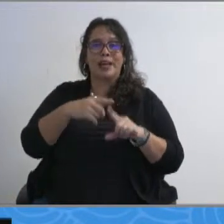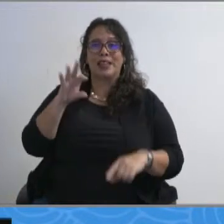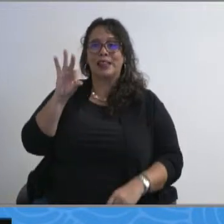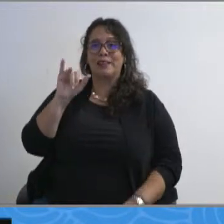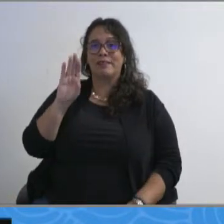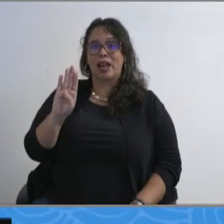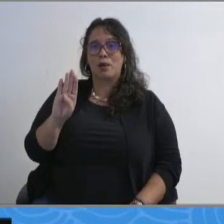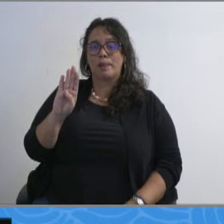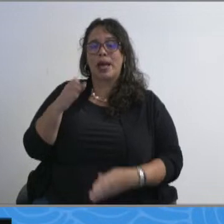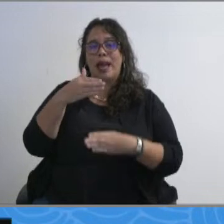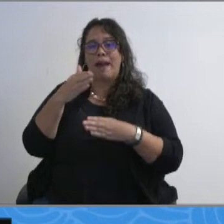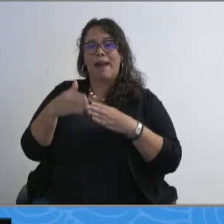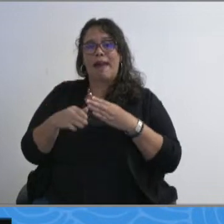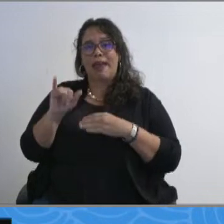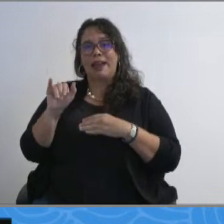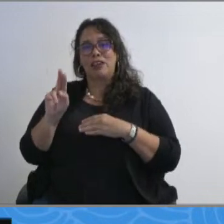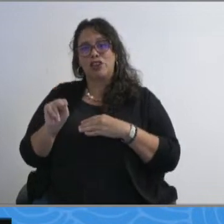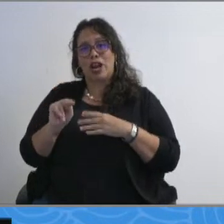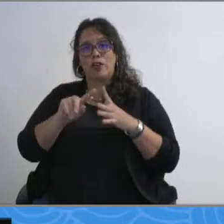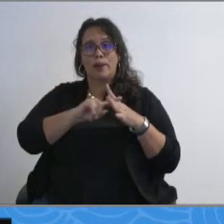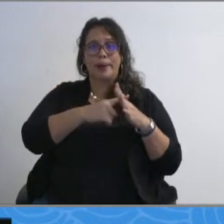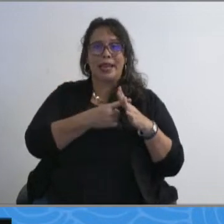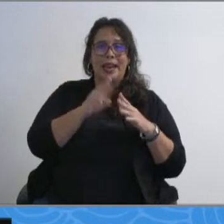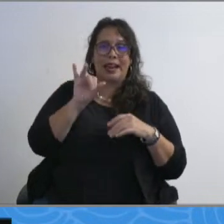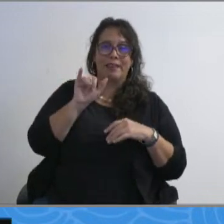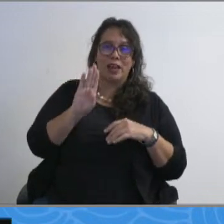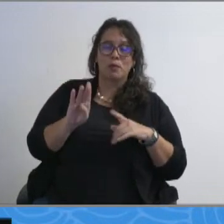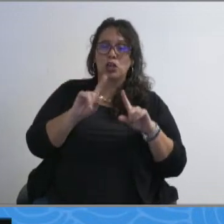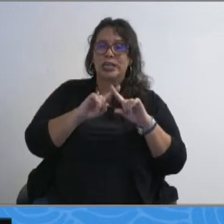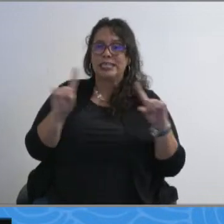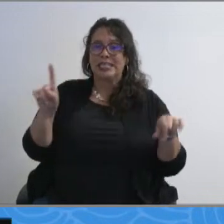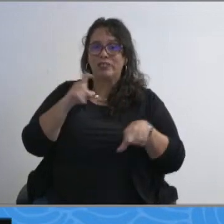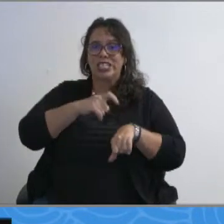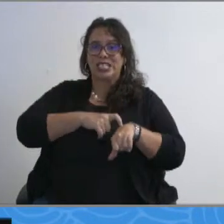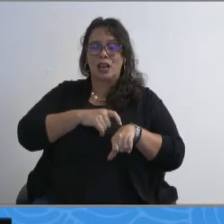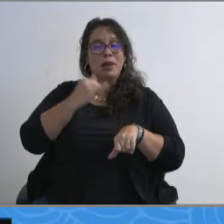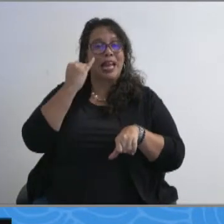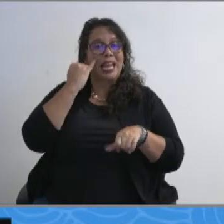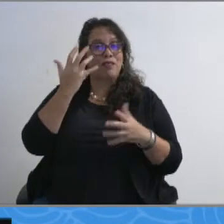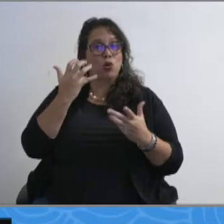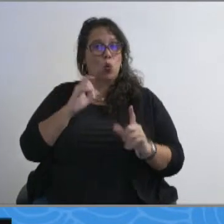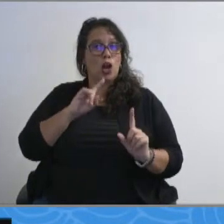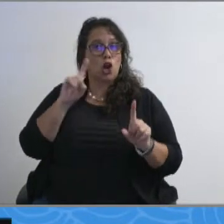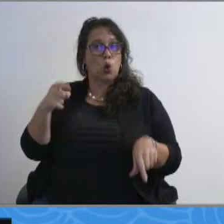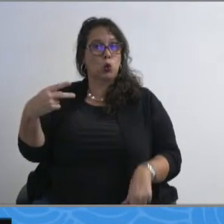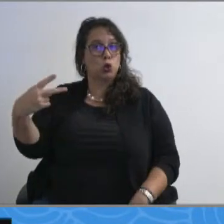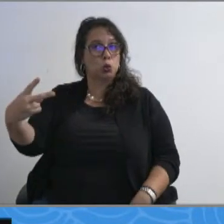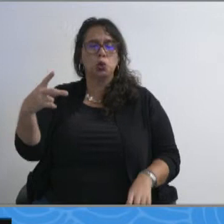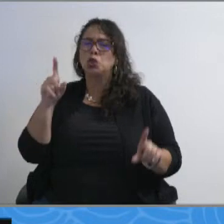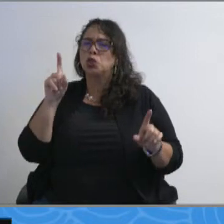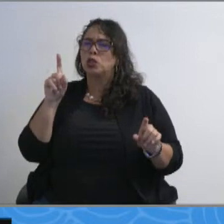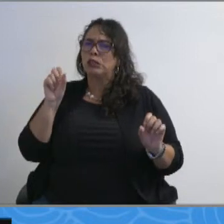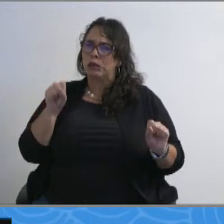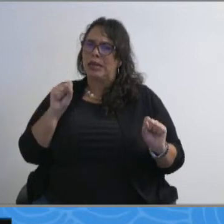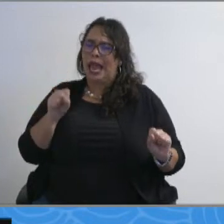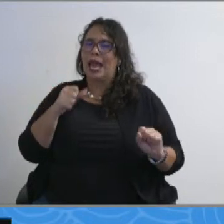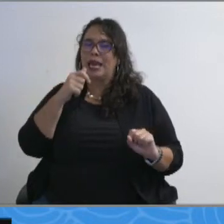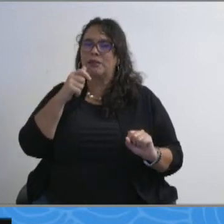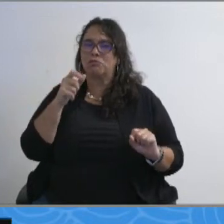End of January, beginning of February at lots of different times. So, if you wanted to go to two, you should be able to go even if they're on the same night because they are staggered.